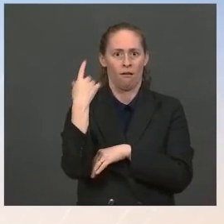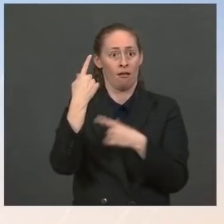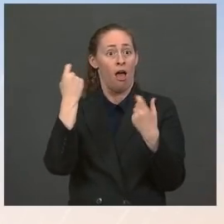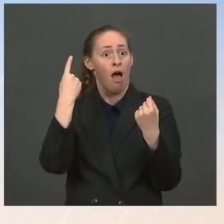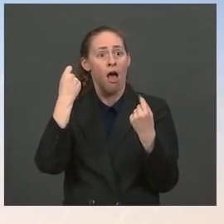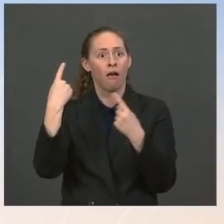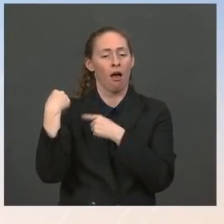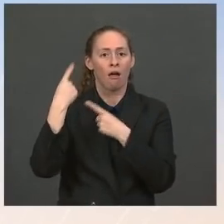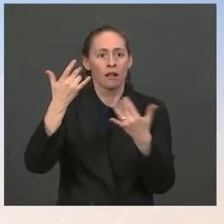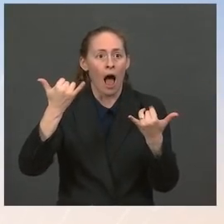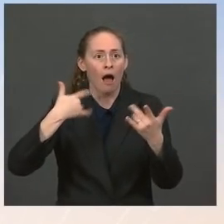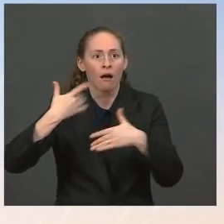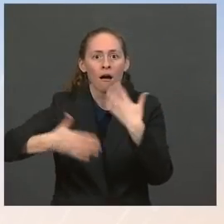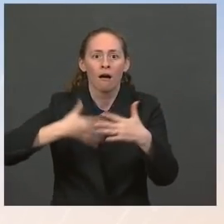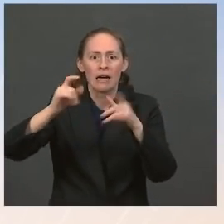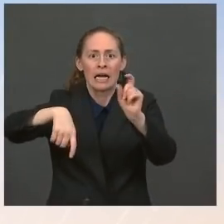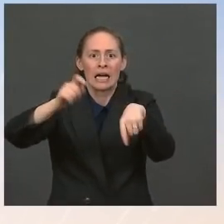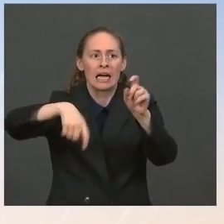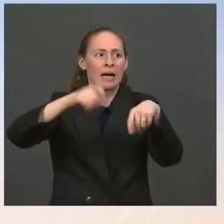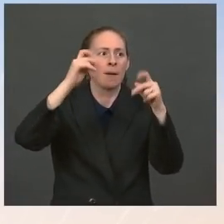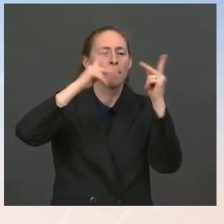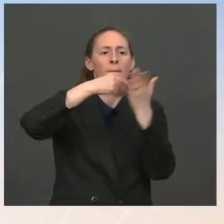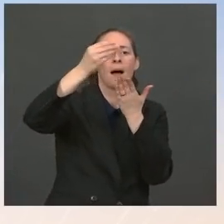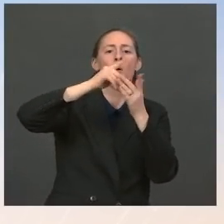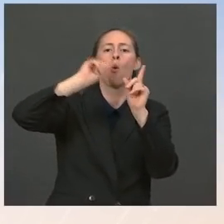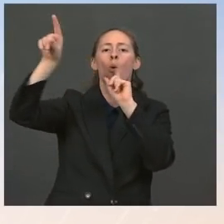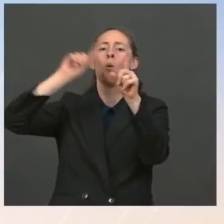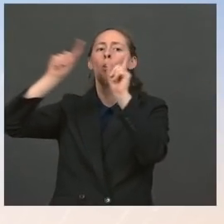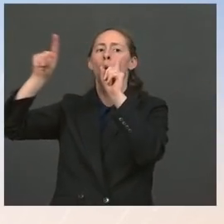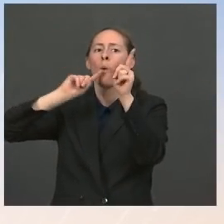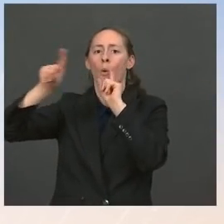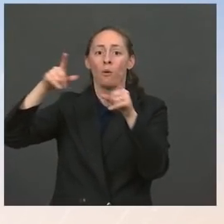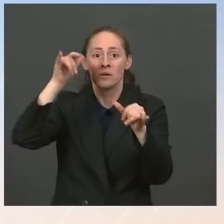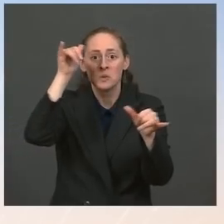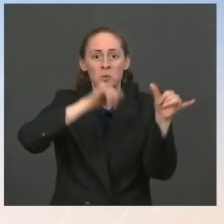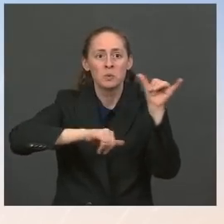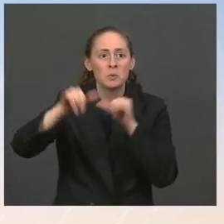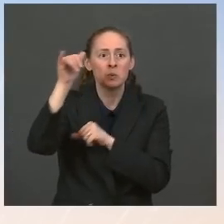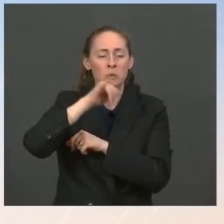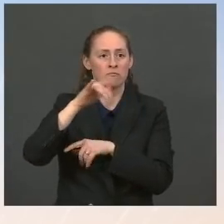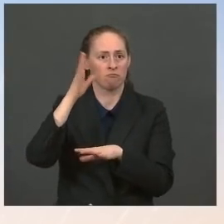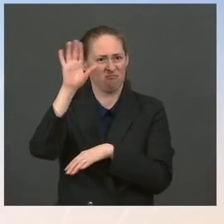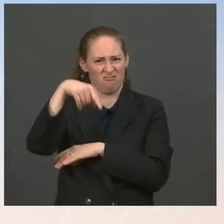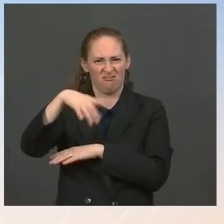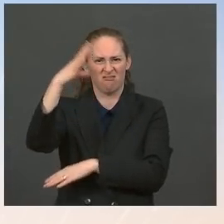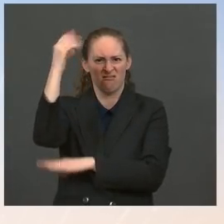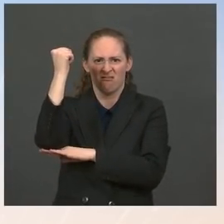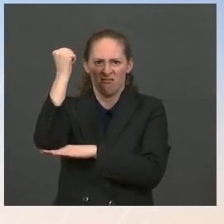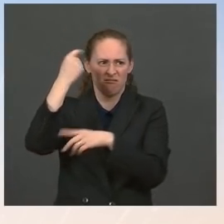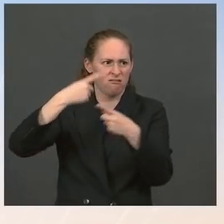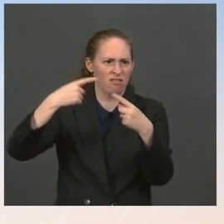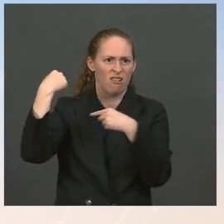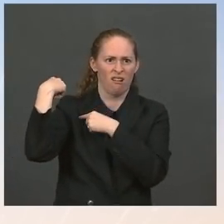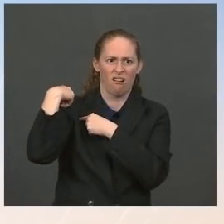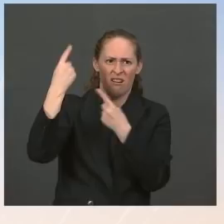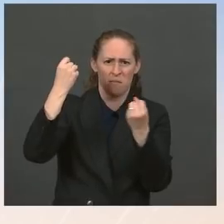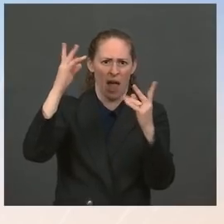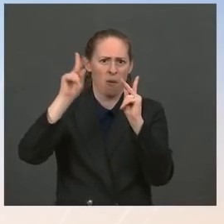National Retail Federation predicts an all-time record high this year, and that's enormous pressure. And whenever you have enormous pressure on a system,